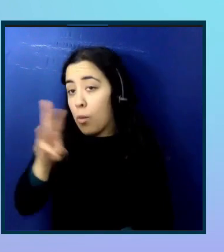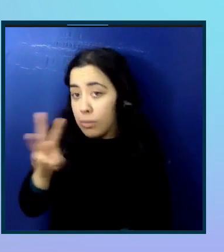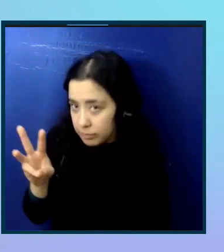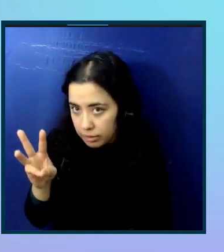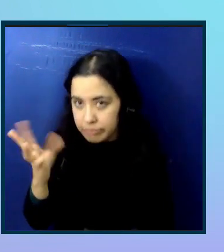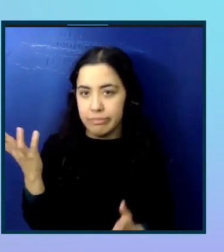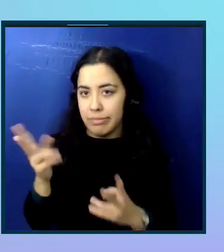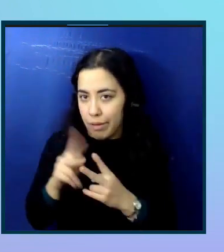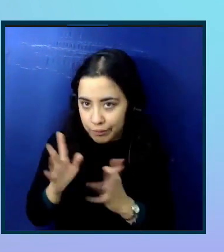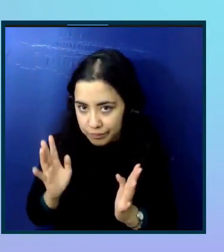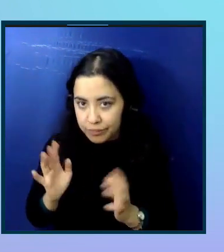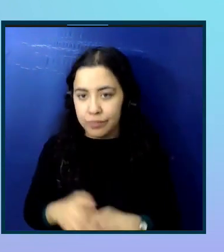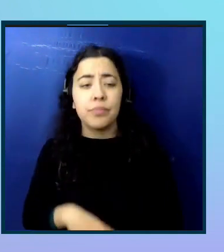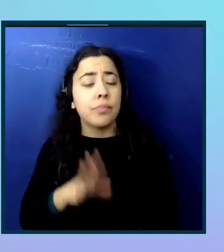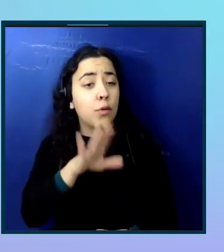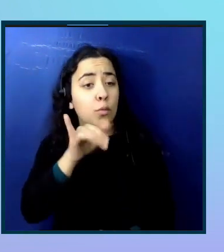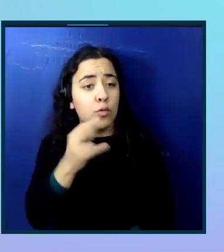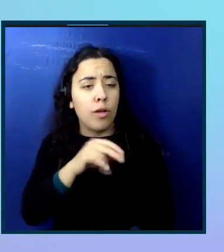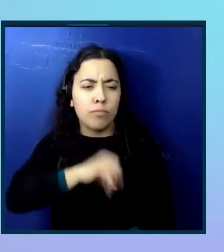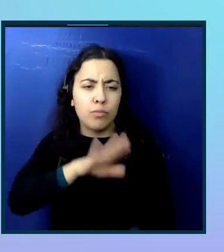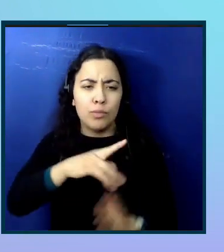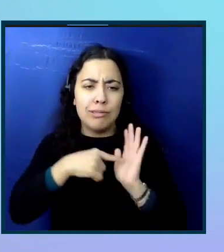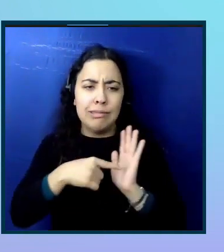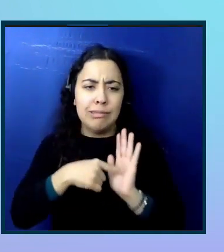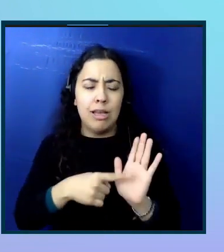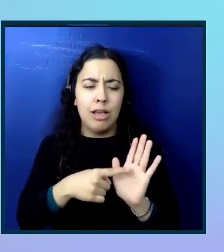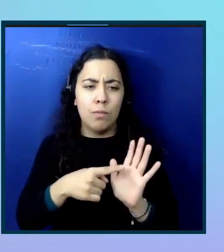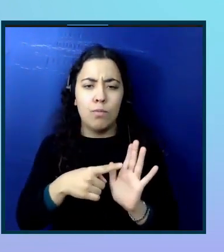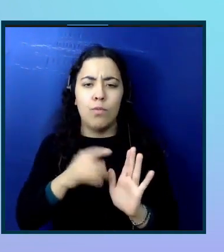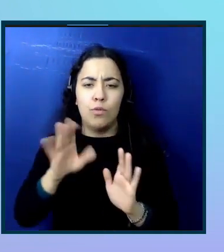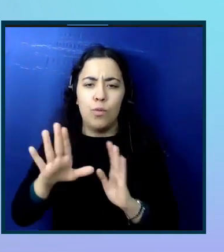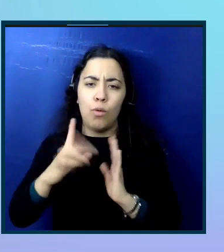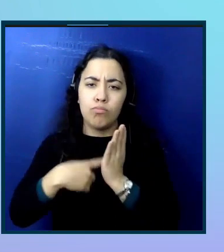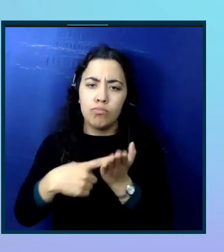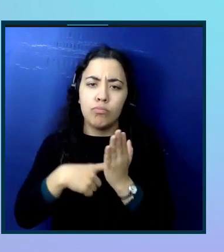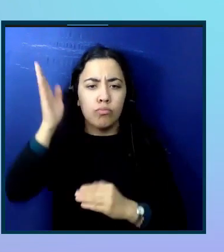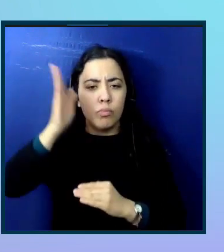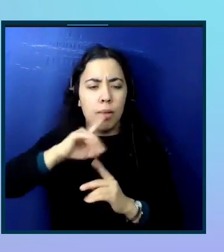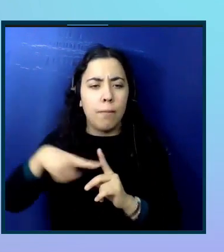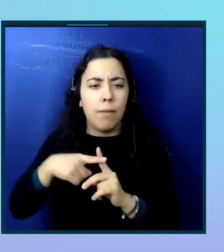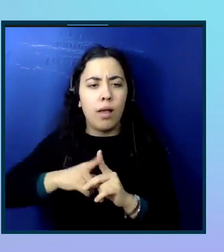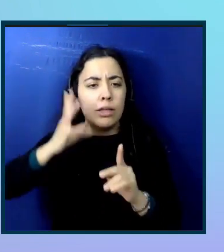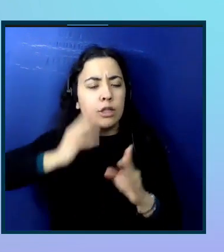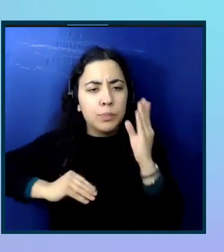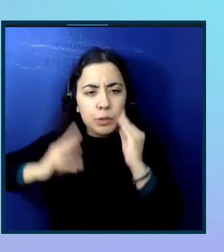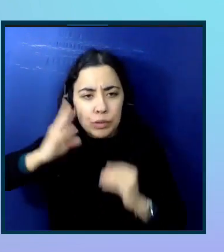So John, I love the example that you gave in your conversation, in your talk about experiencing, because it pulled out some of that,